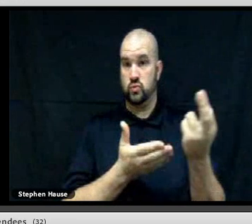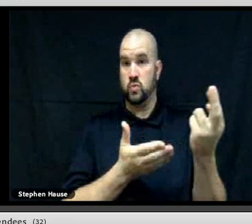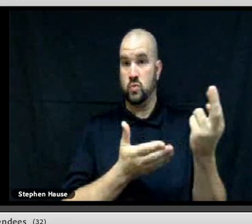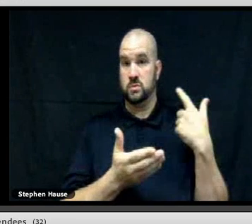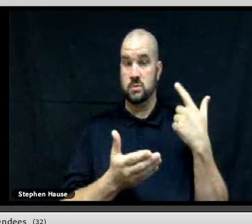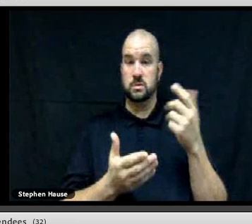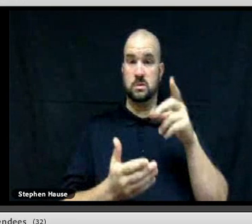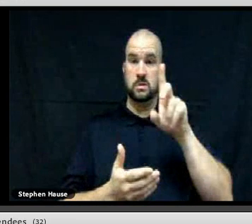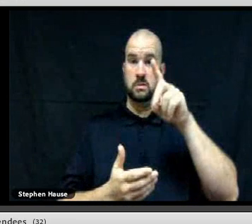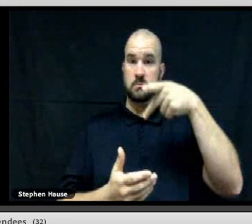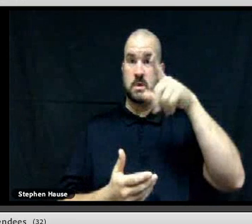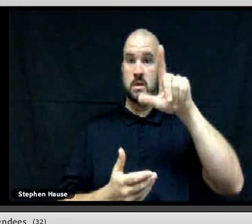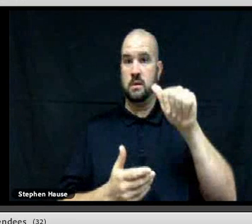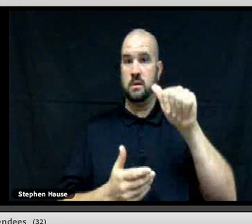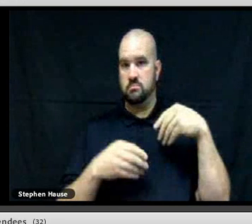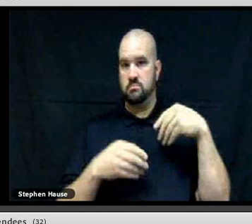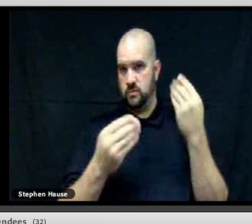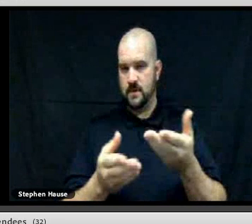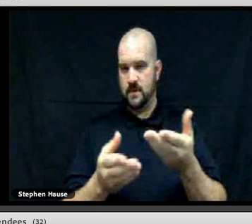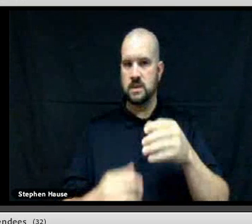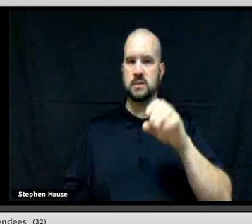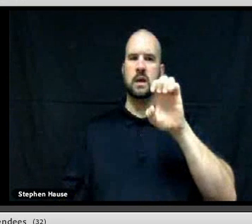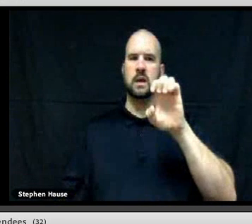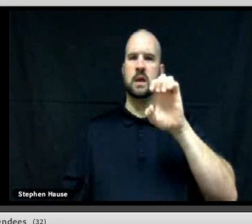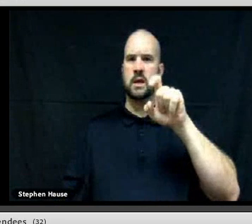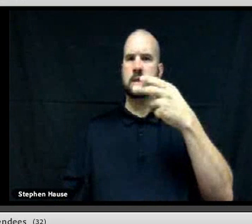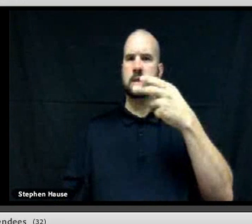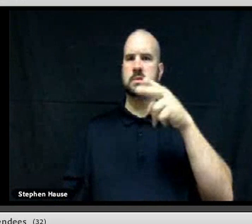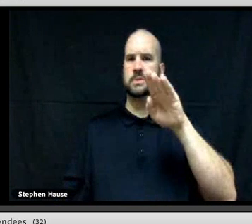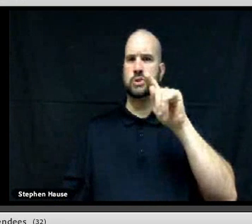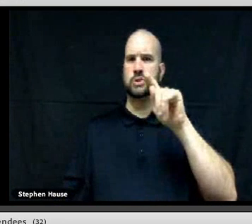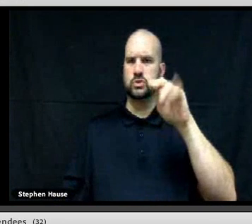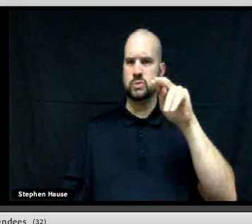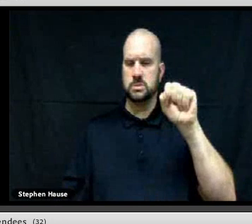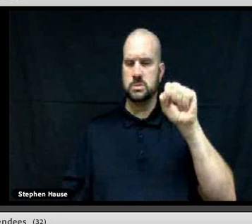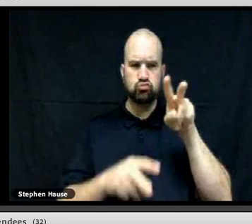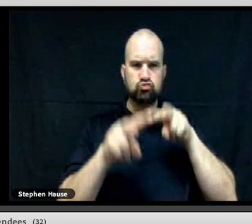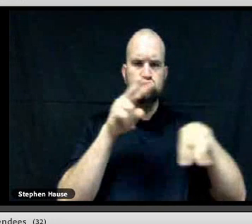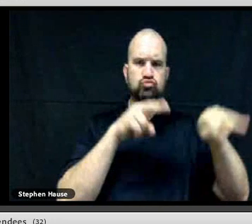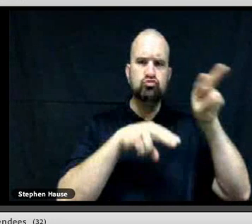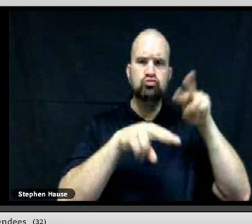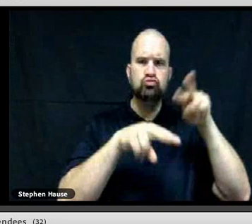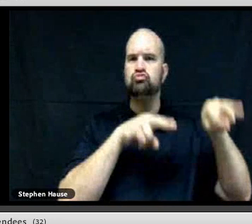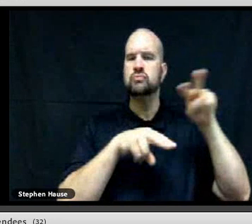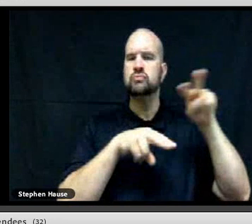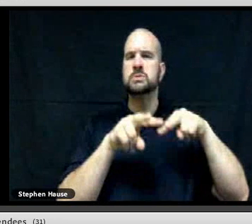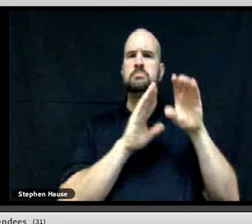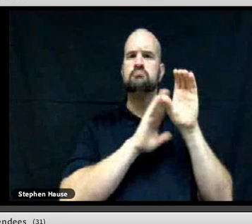Uh, there are currently 32 exhibitions on their site, um, and these are designed to tell stories, uh,